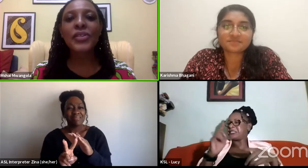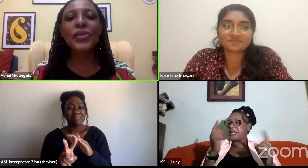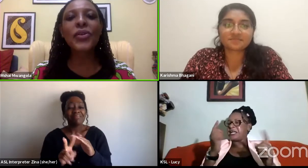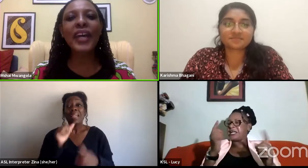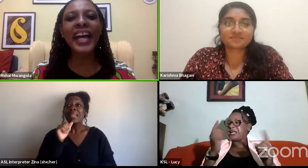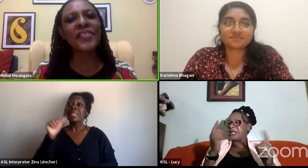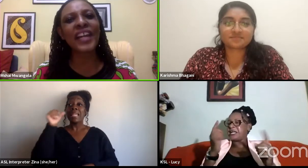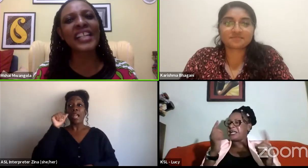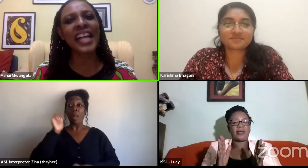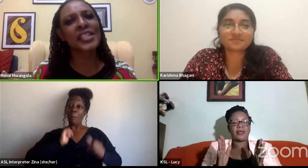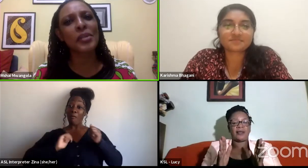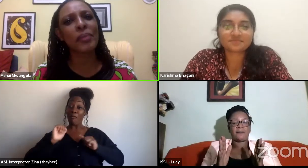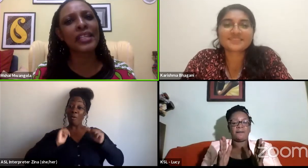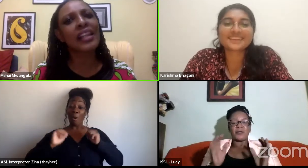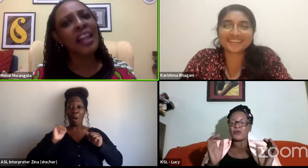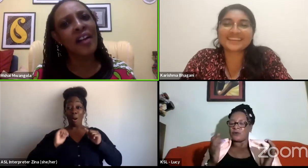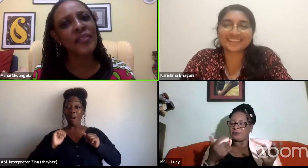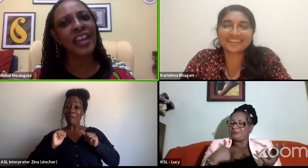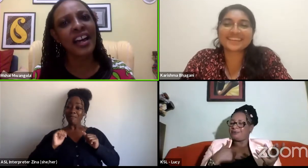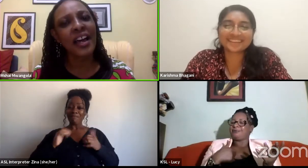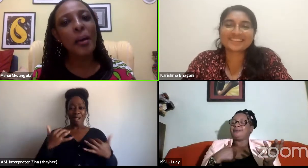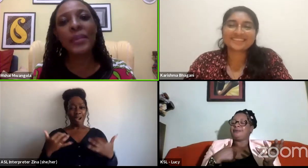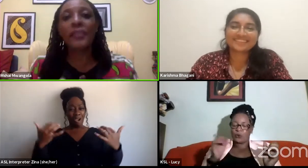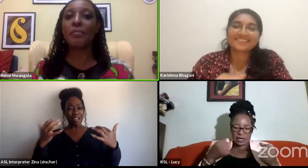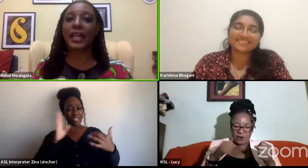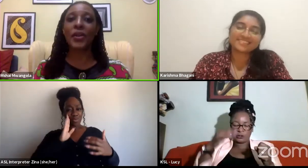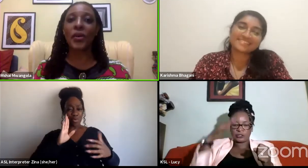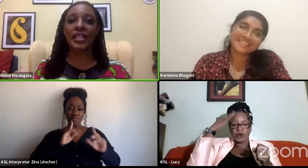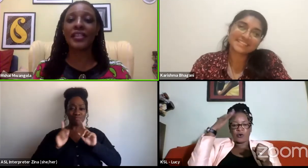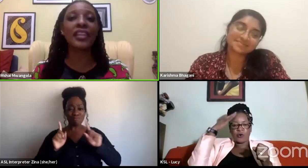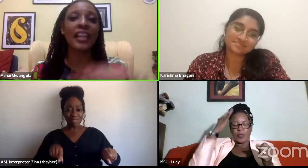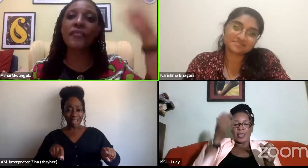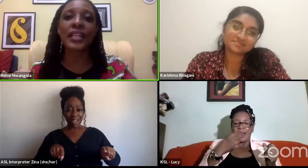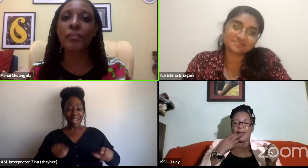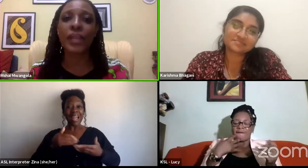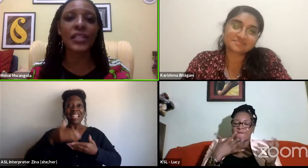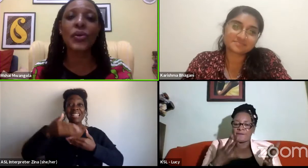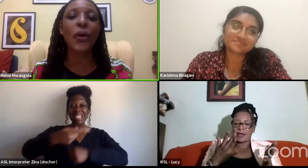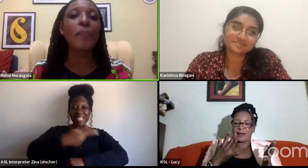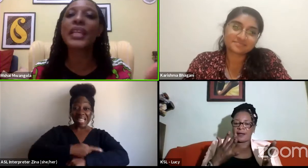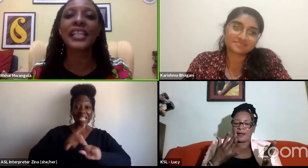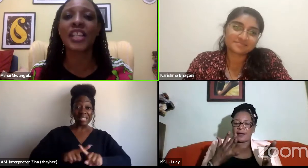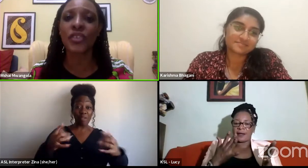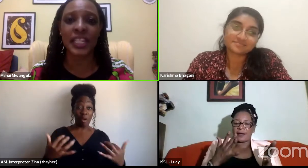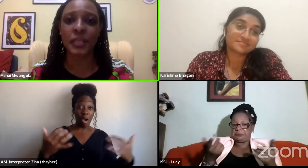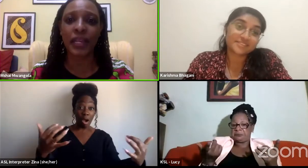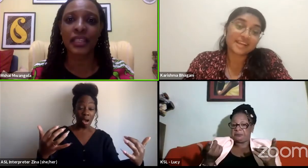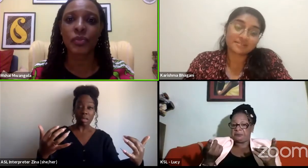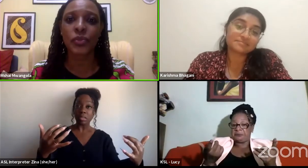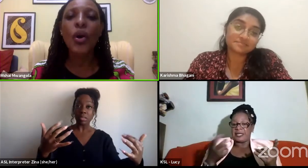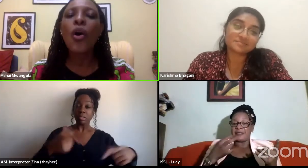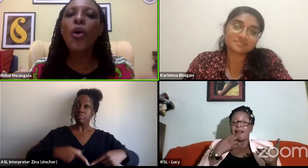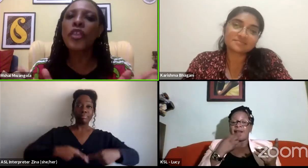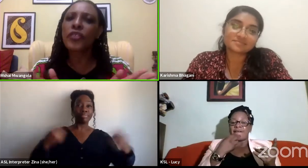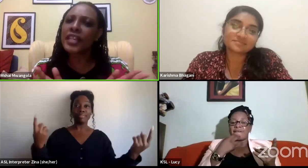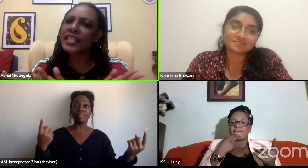So you can anticipate they laugh here but then they might not. And then the laugh in a place you completely did not expect them to or the theater